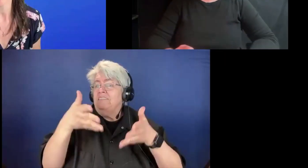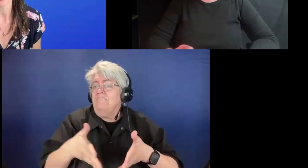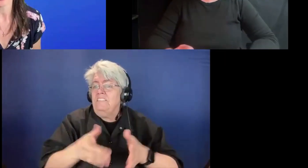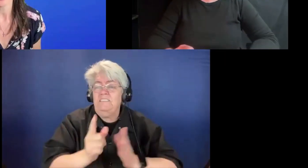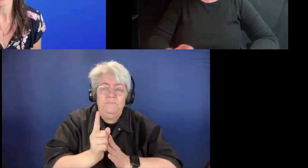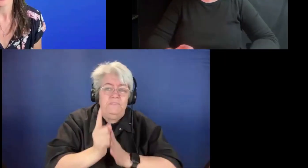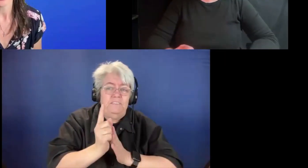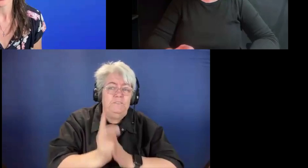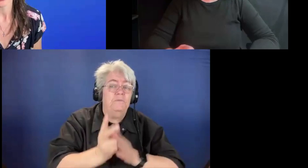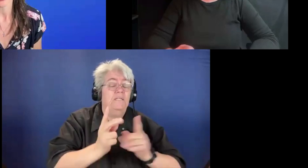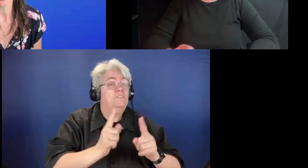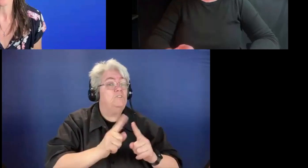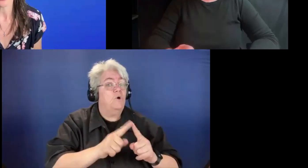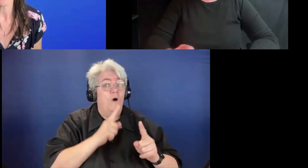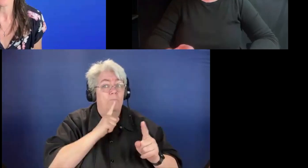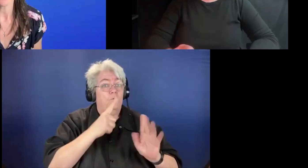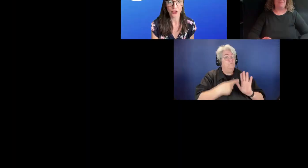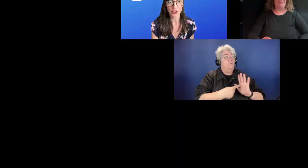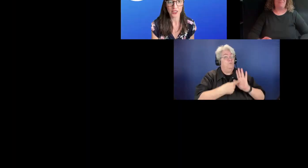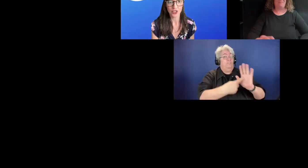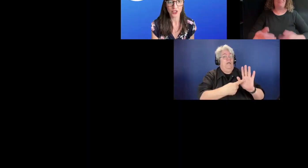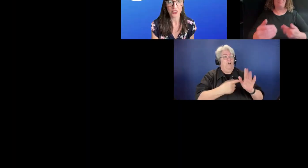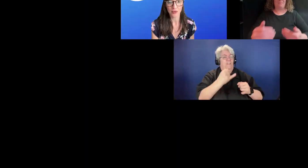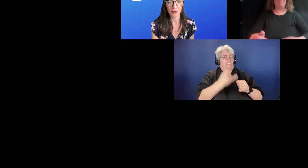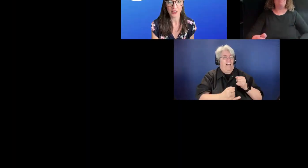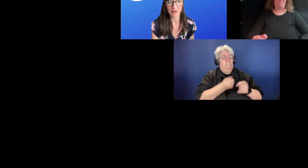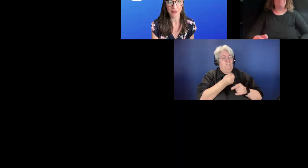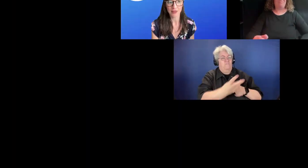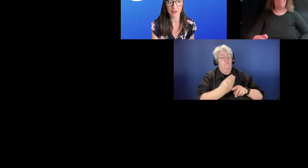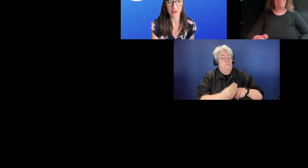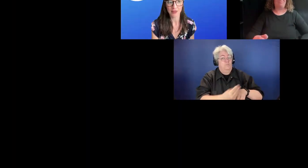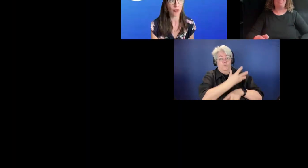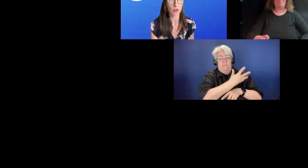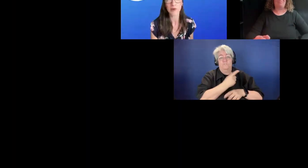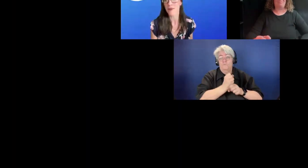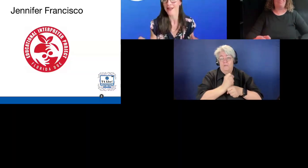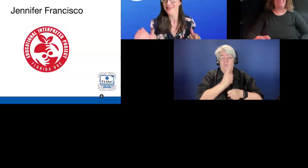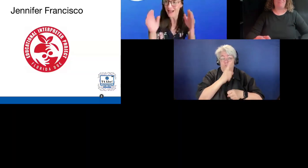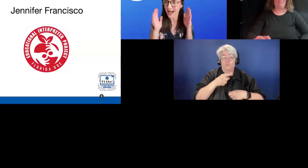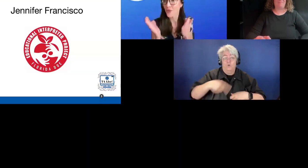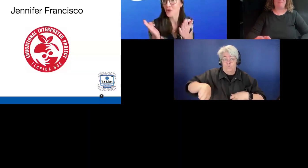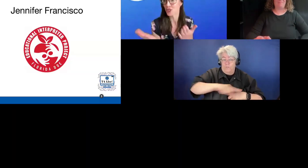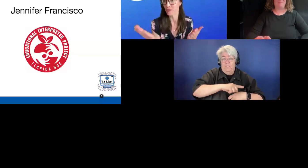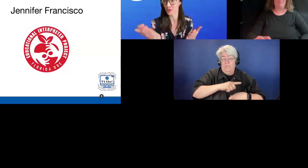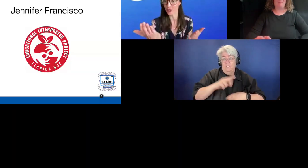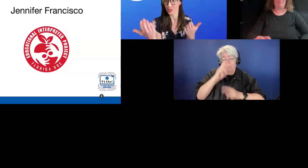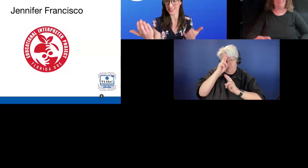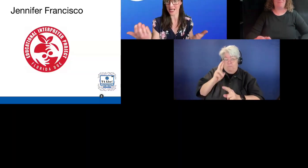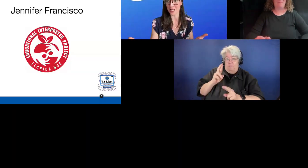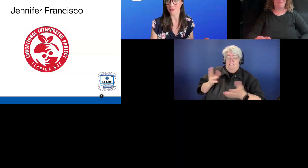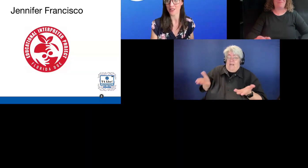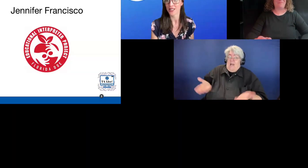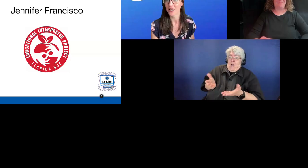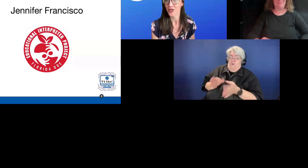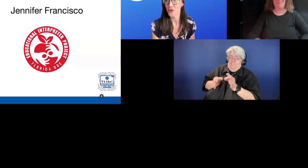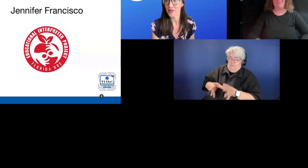so I'm gonna share our last few screens just so we can make sure we respect our interpreter's time.